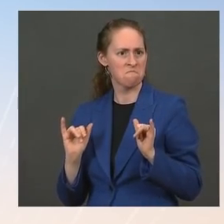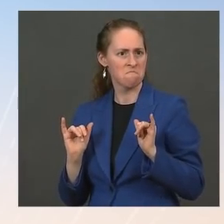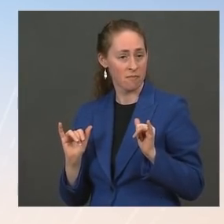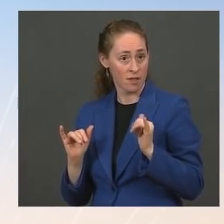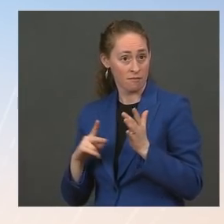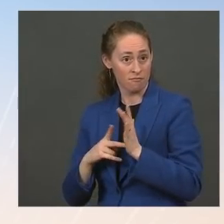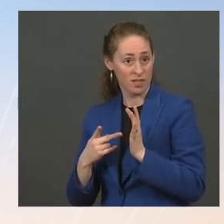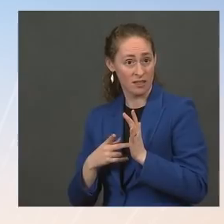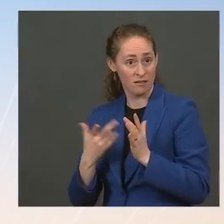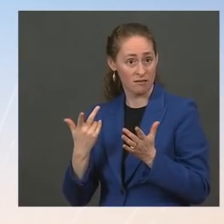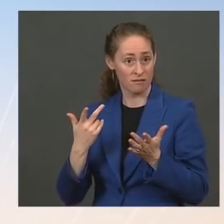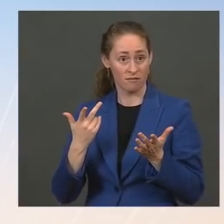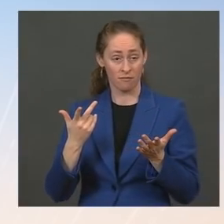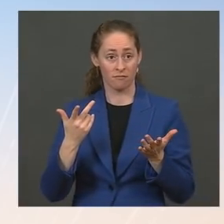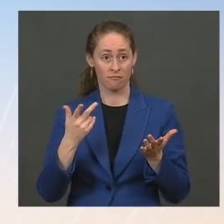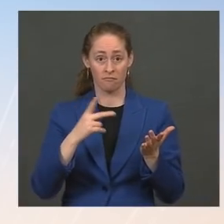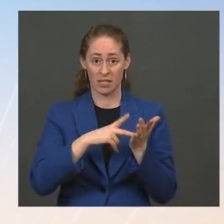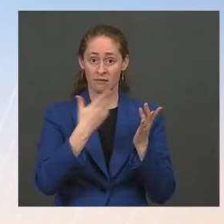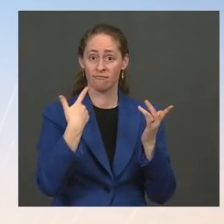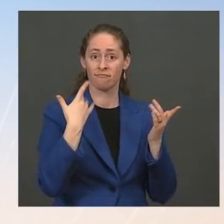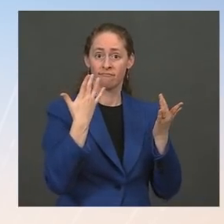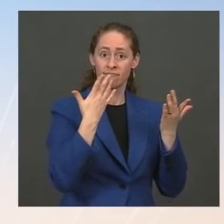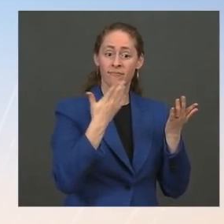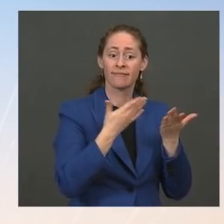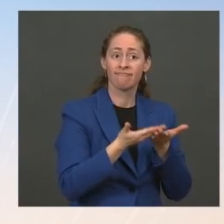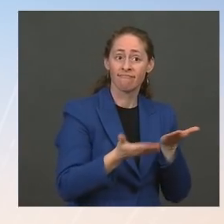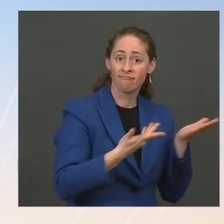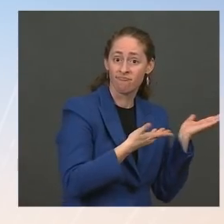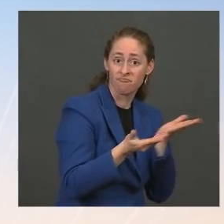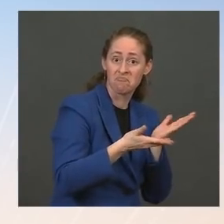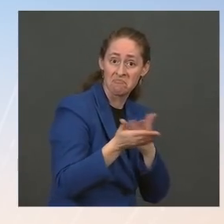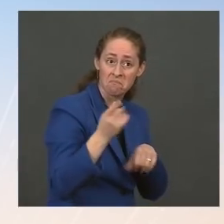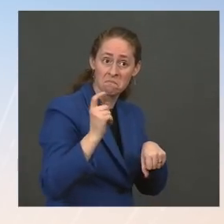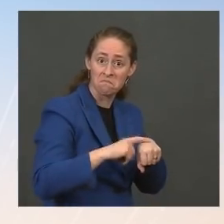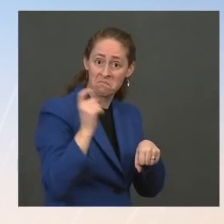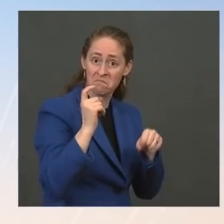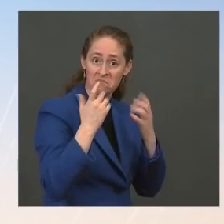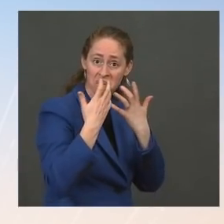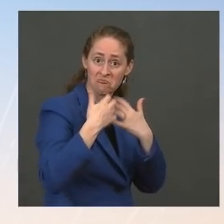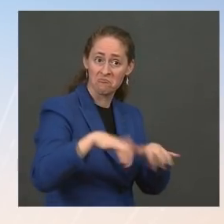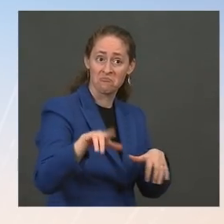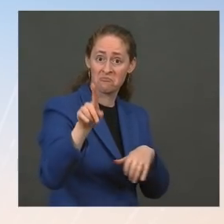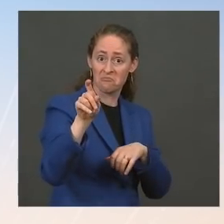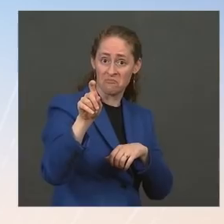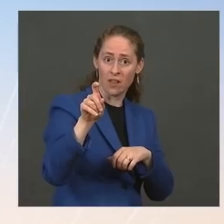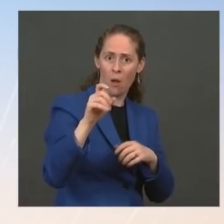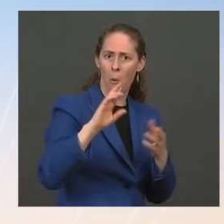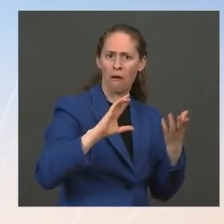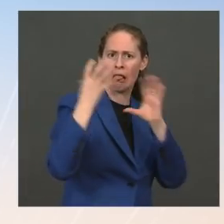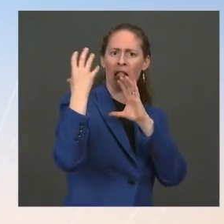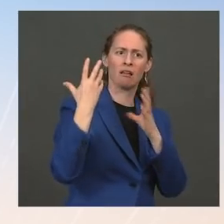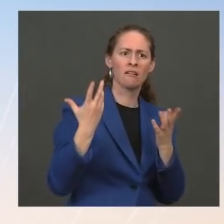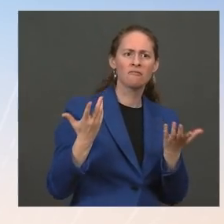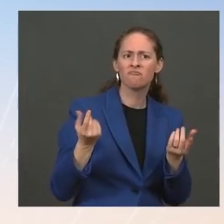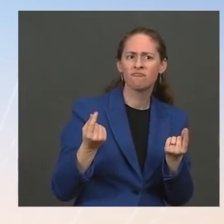Do you all expect -- and are you bracing people for -- shortages, higher prices, et cetera? Ms. Psaki: I think what you're going to hear